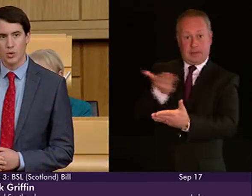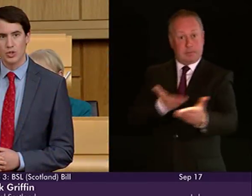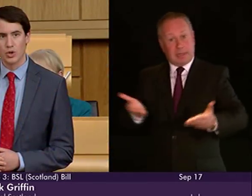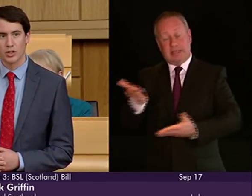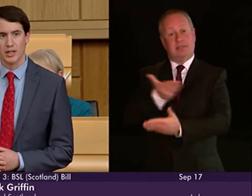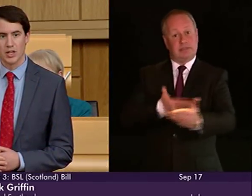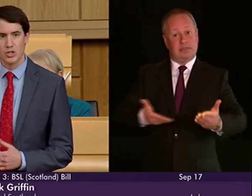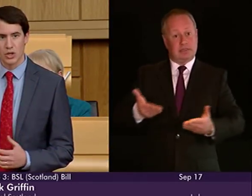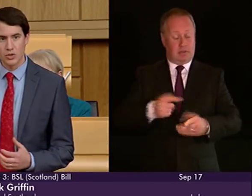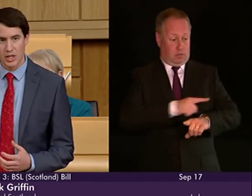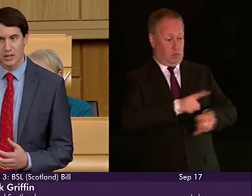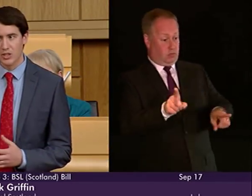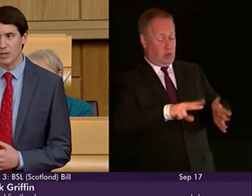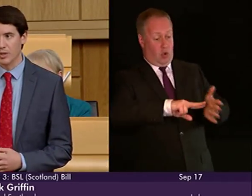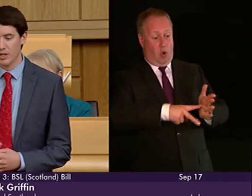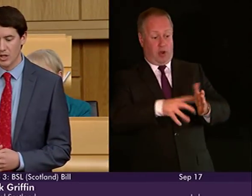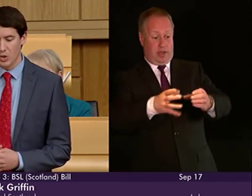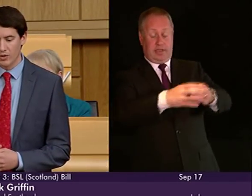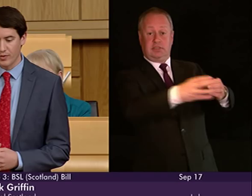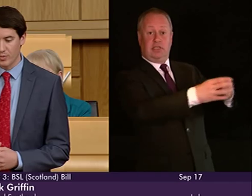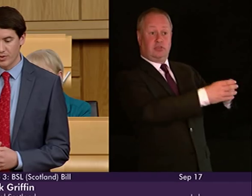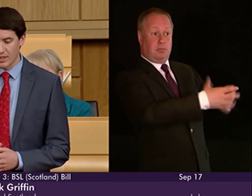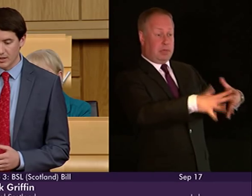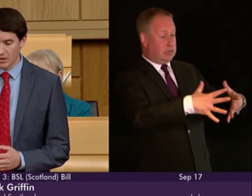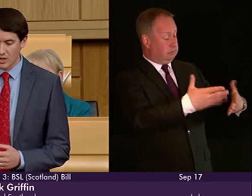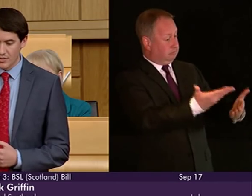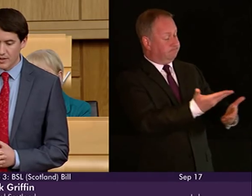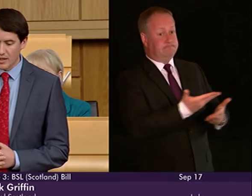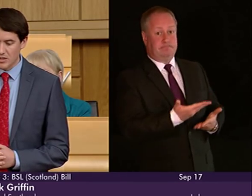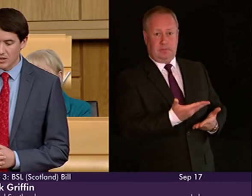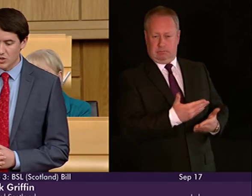and I thank those organisations from outside the chamber that have provided fantastic